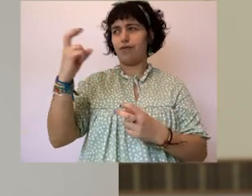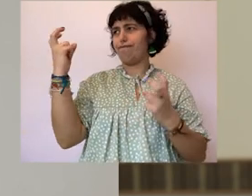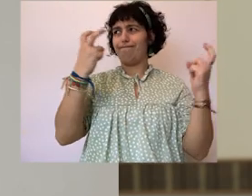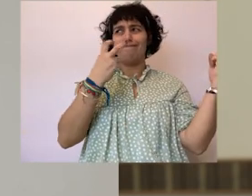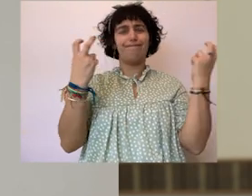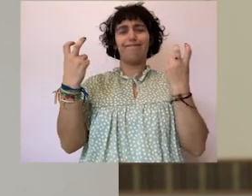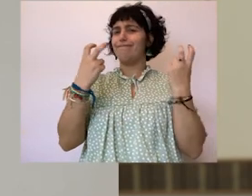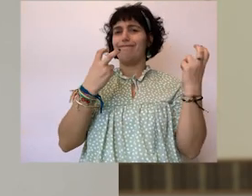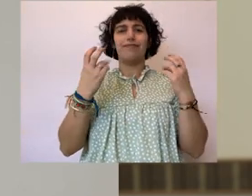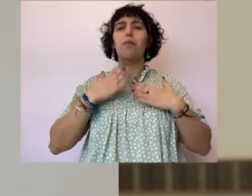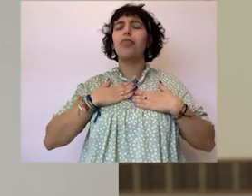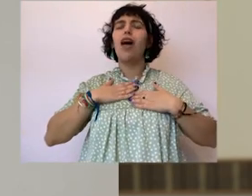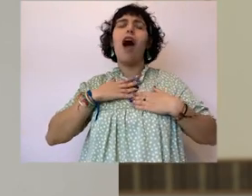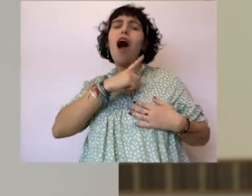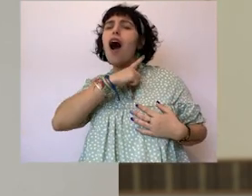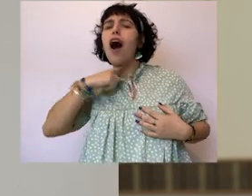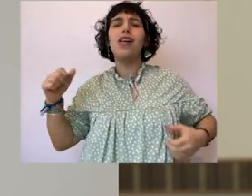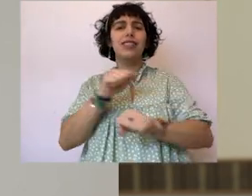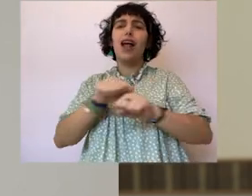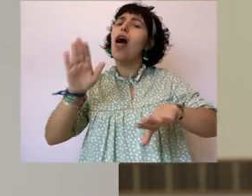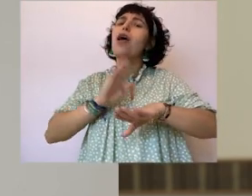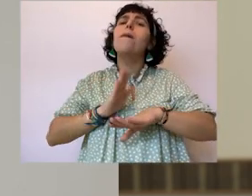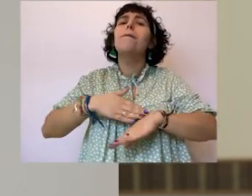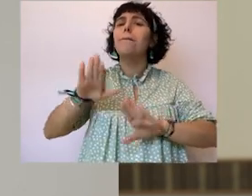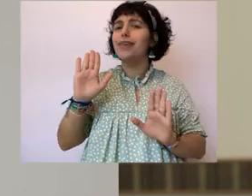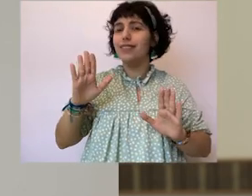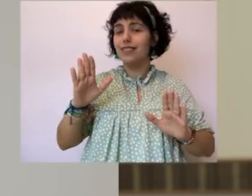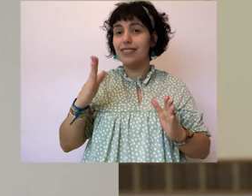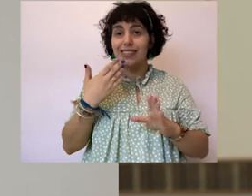in no way can it hurt. Because it means nothing, we're on a walk